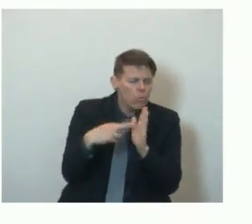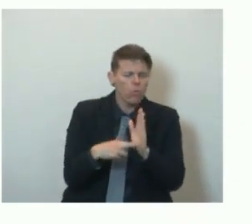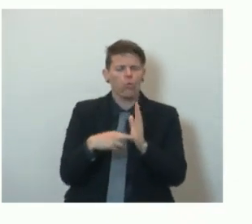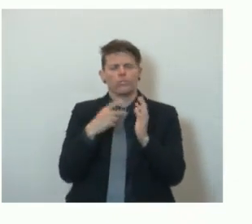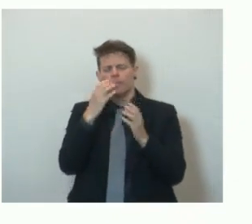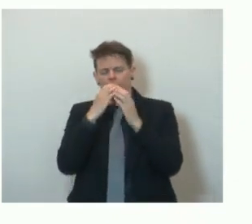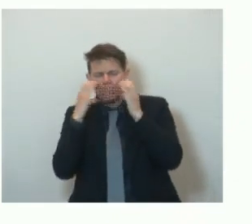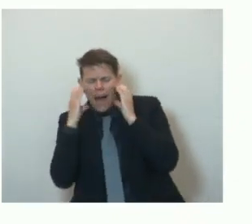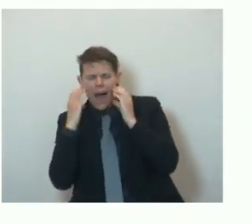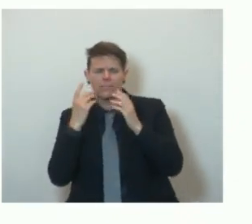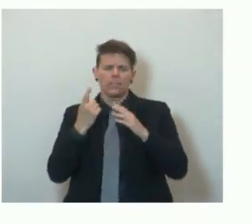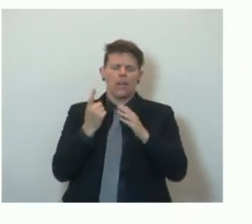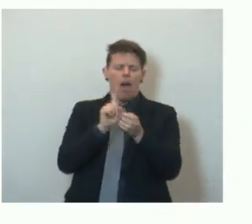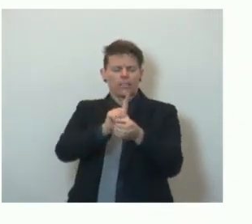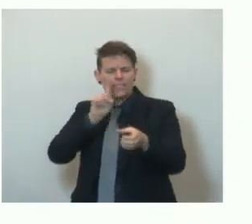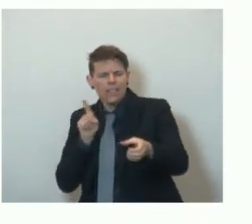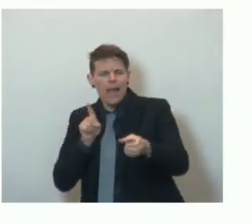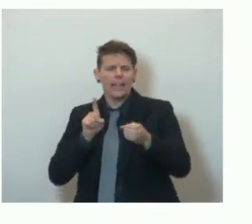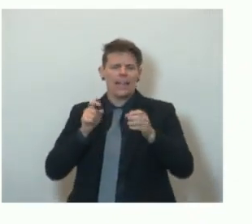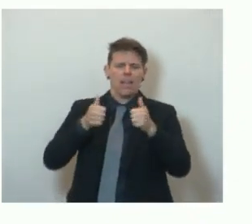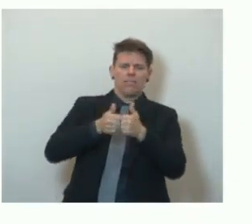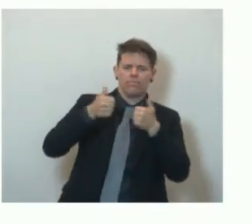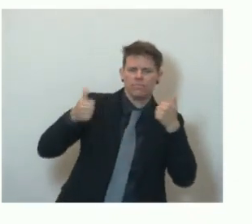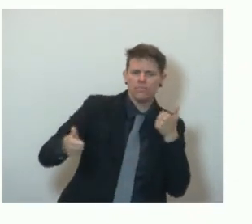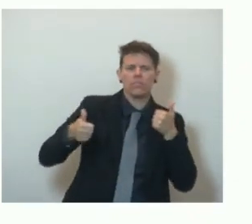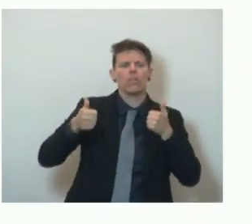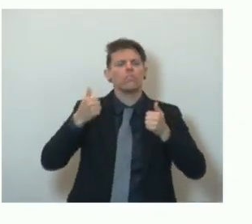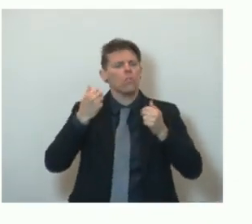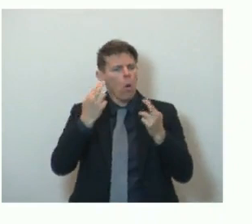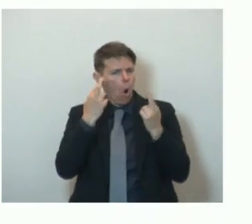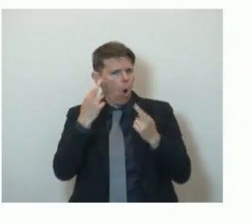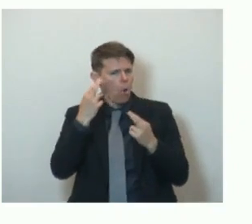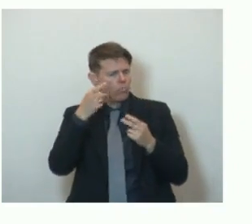DISTANCING. WE WOULD HAVE ANOTHER SPIKE AND IT WOULD GO BACK DOWN AND I WANT YOU.